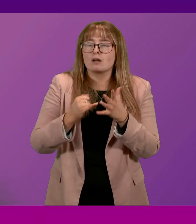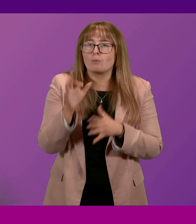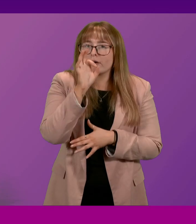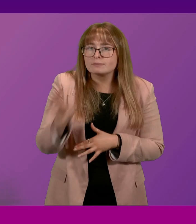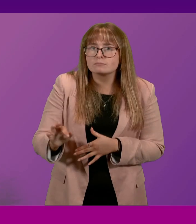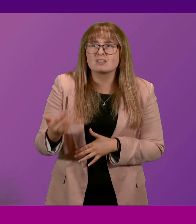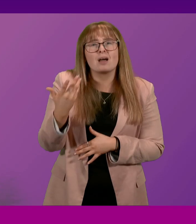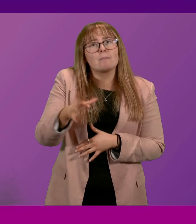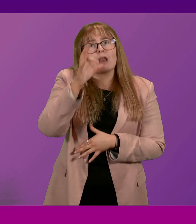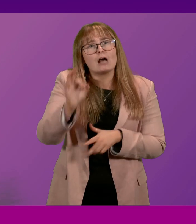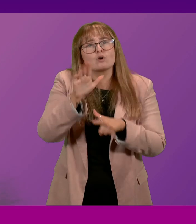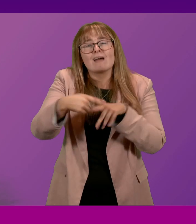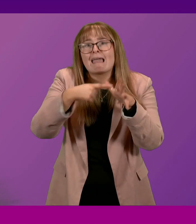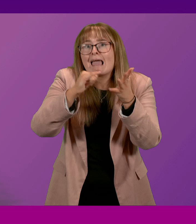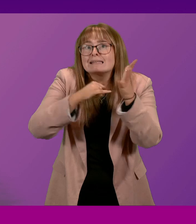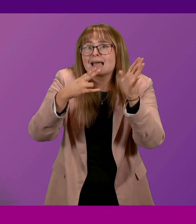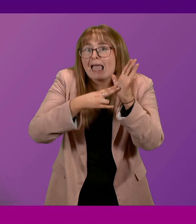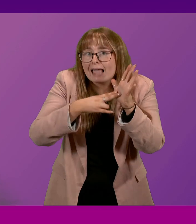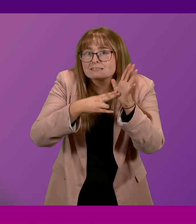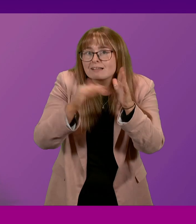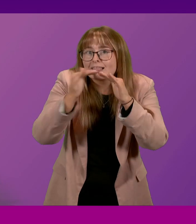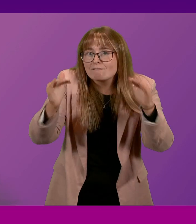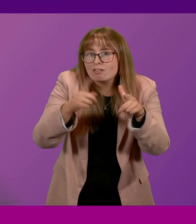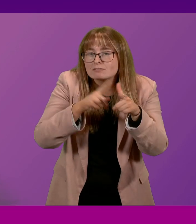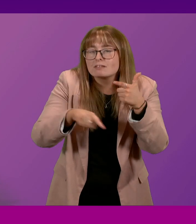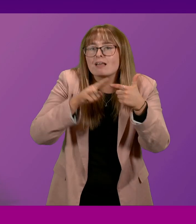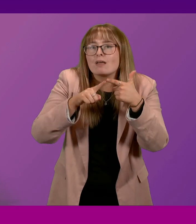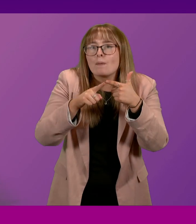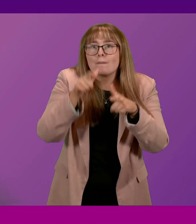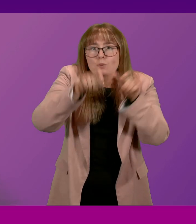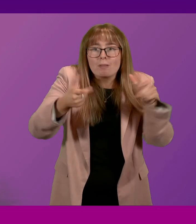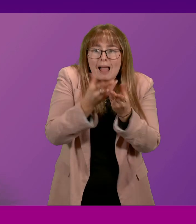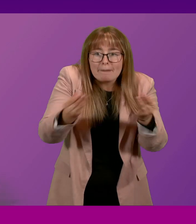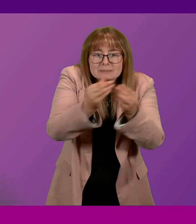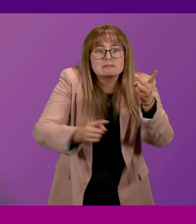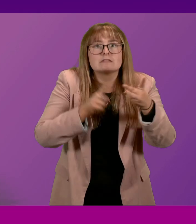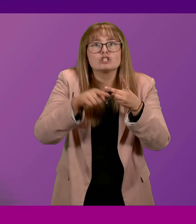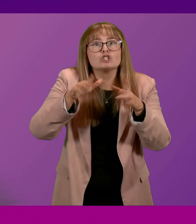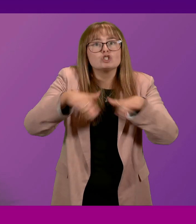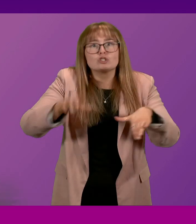I asked about ASN levels, pupil absence and children not being able to access